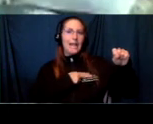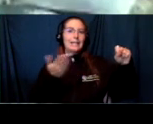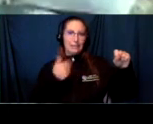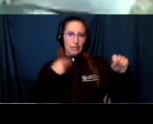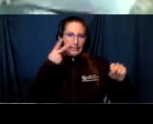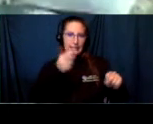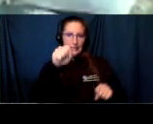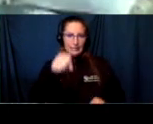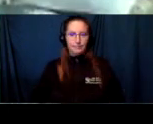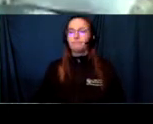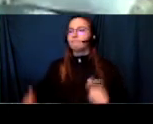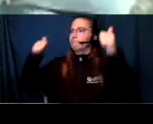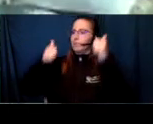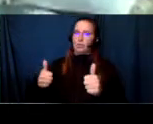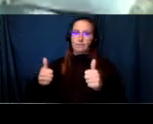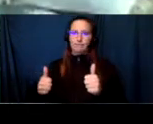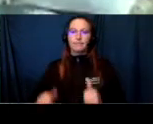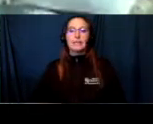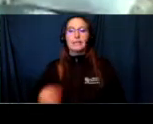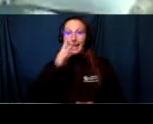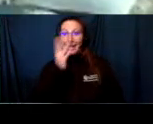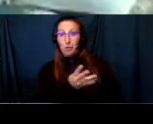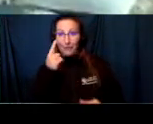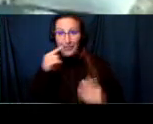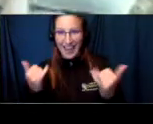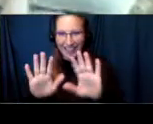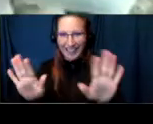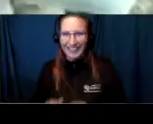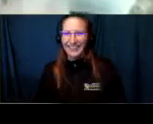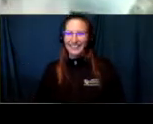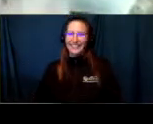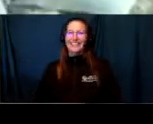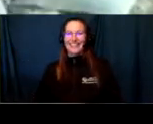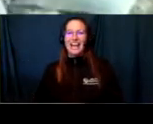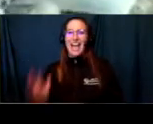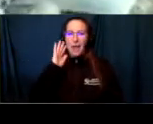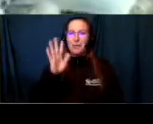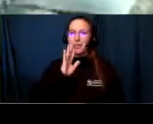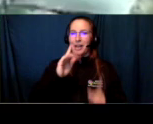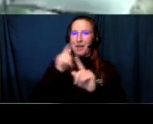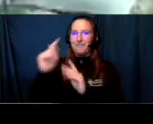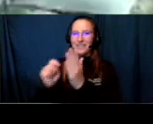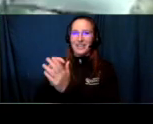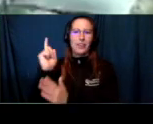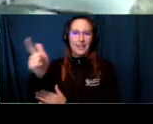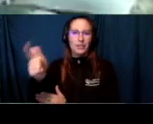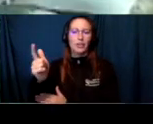Elizabeth: Great okay. So you can ignore that for now. I'll reference it a little bit later but I can actually see the chat screen now.